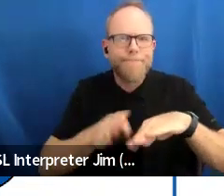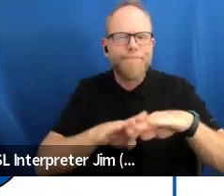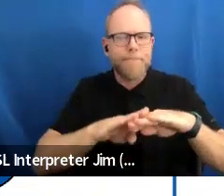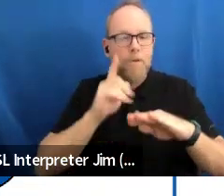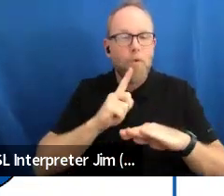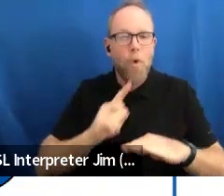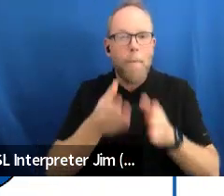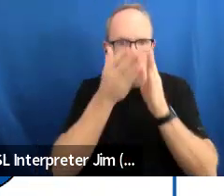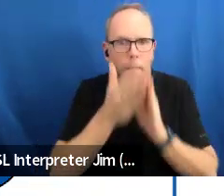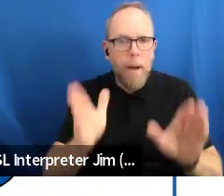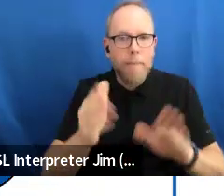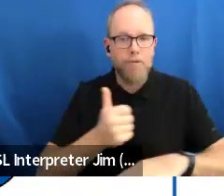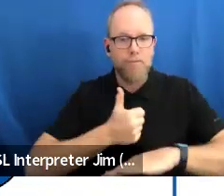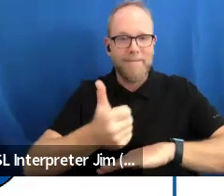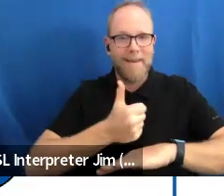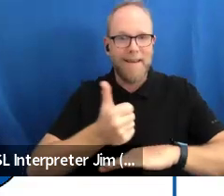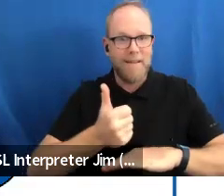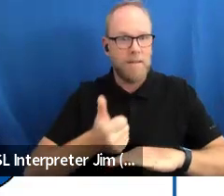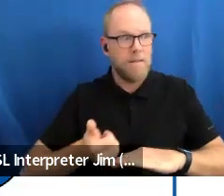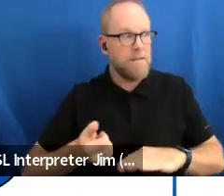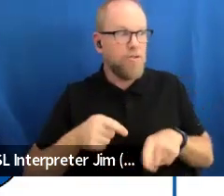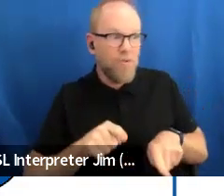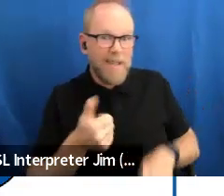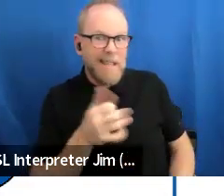Because there just wanted any at all in the 1970s.